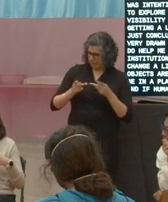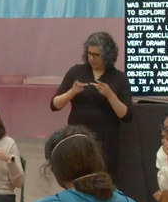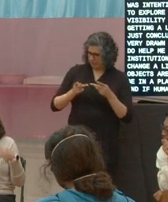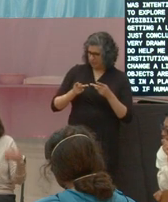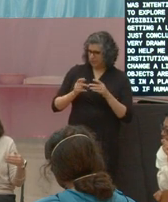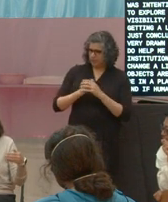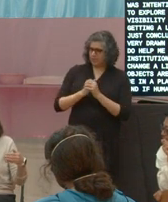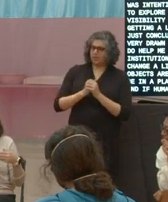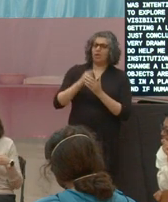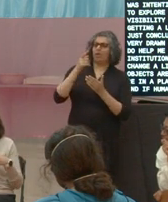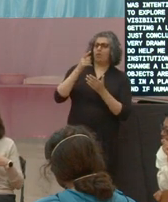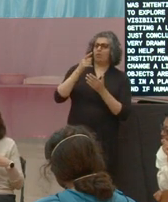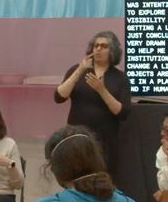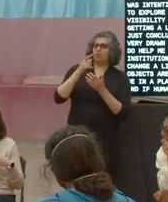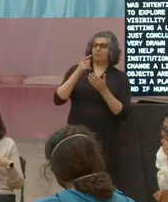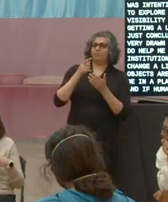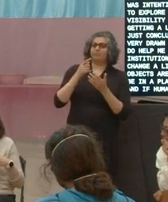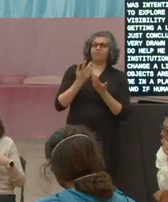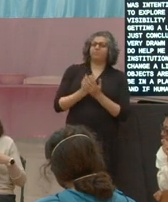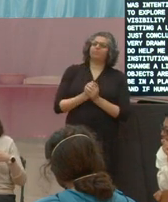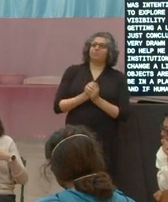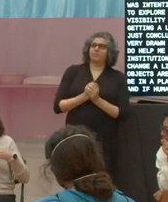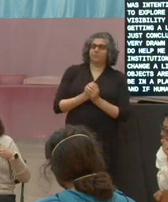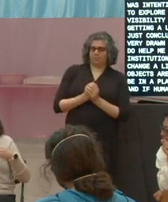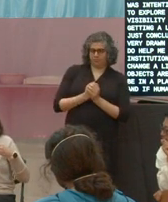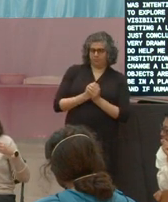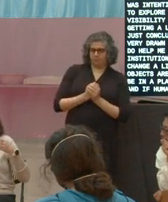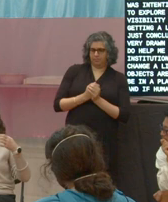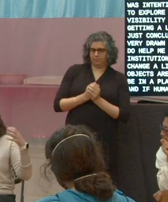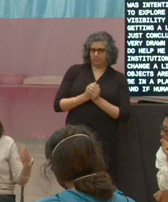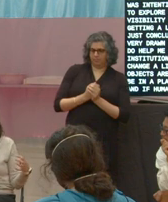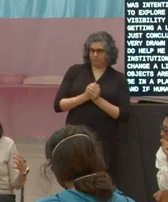Sara Krajewski: you know, what is it about those conditions of